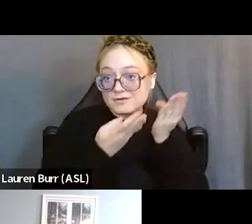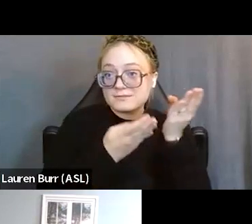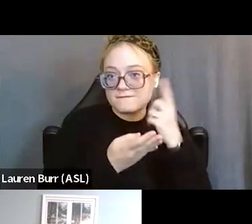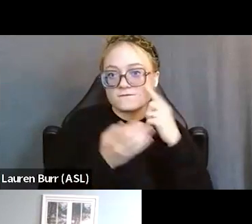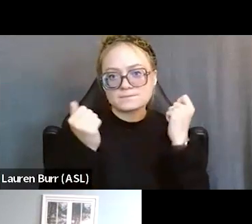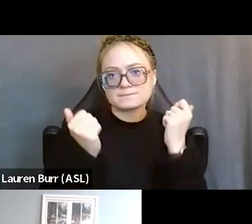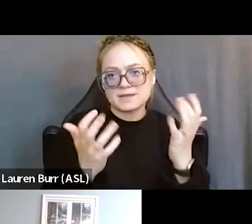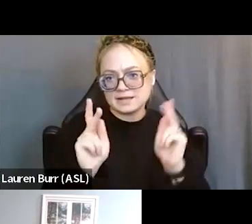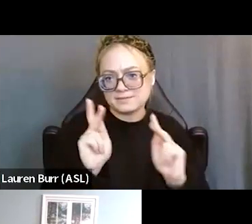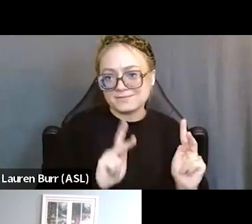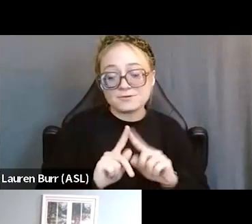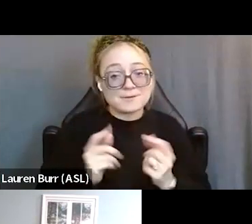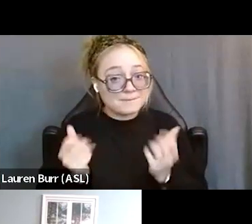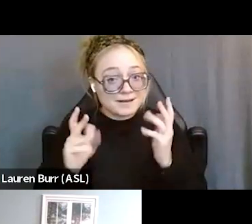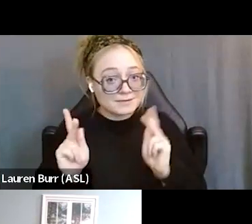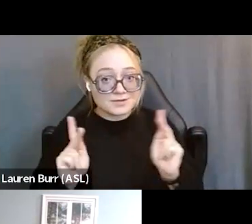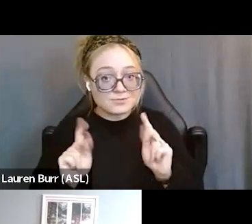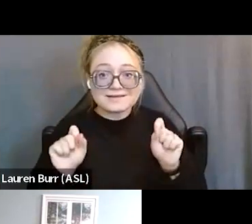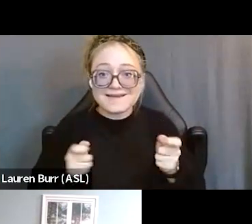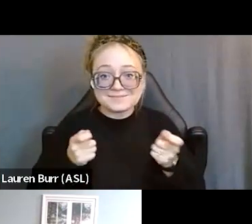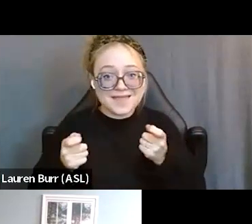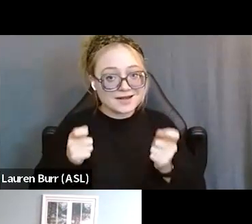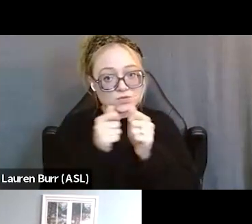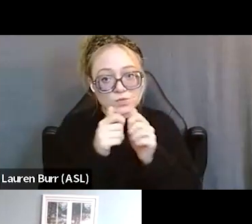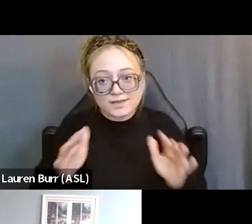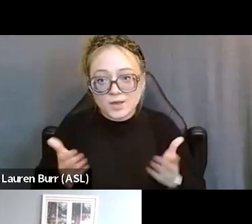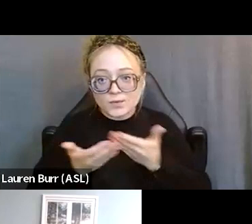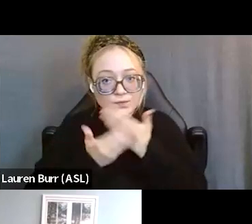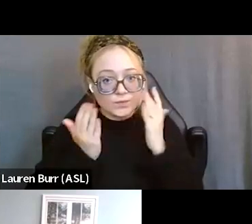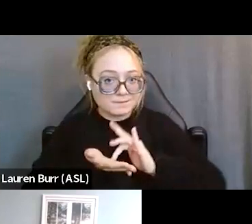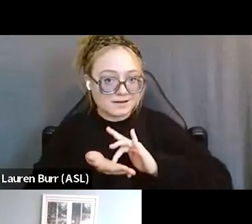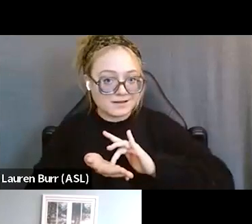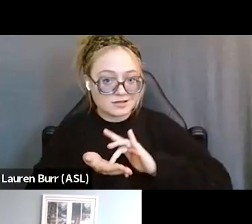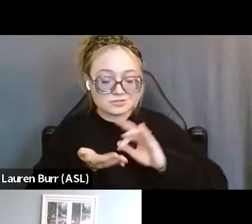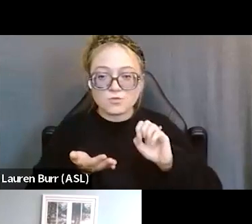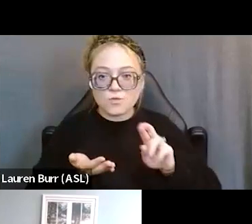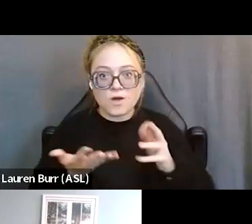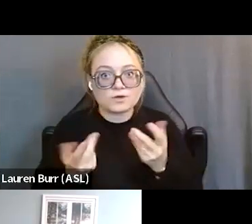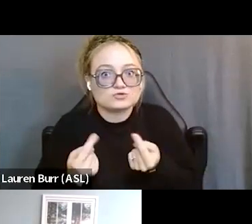people can manage it without it or at least, you know, wanna try. So, you know, it's also an option.